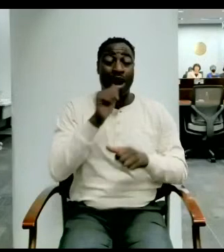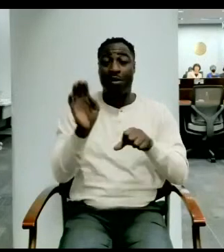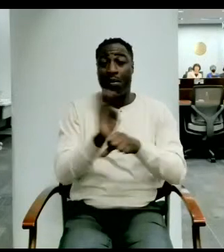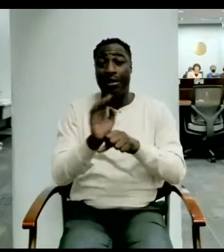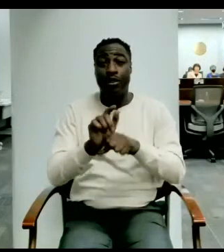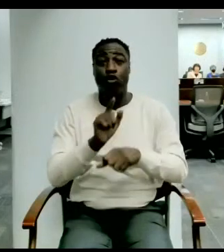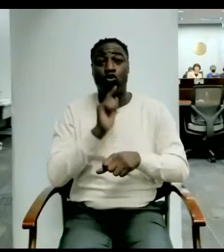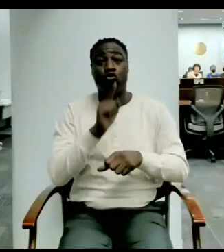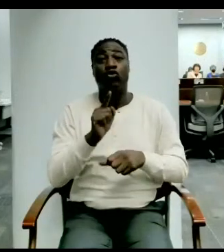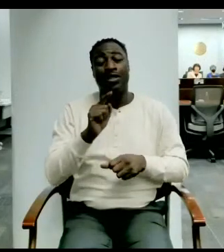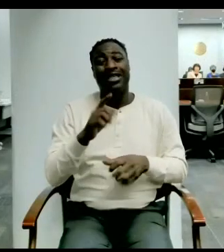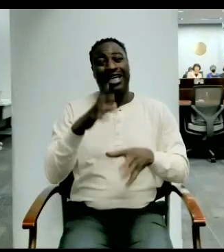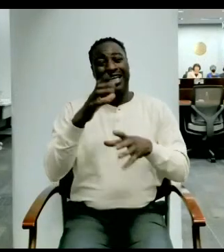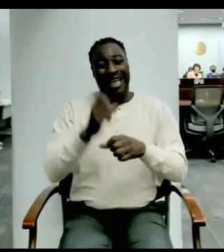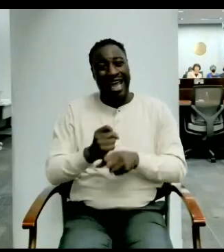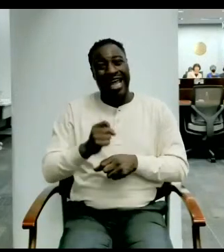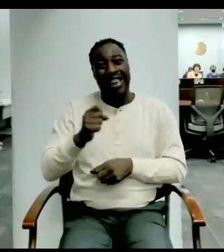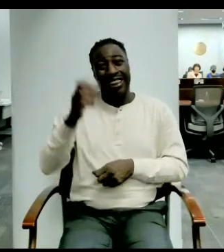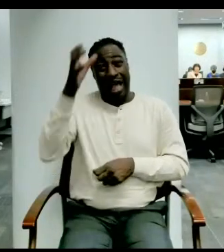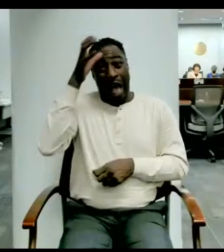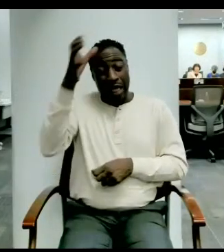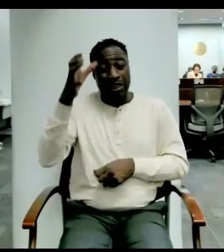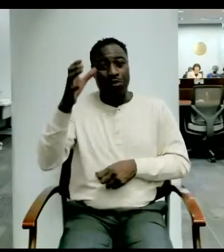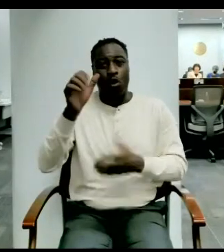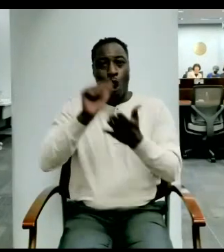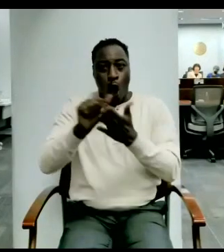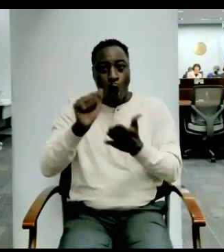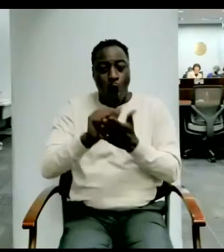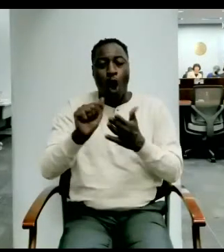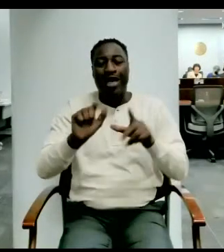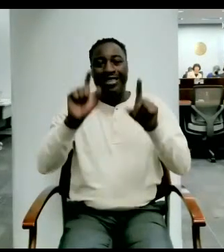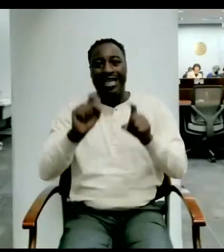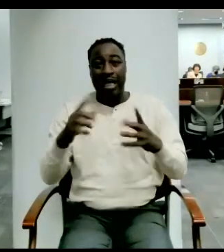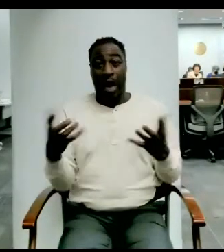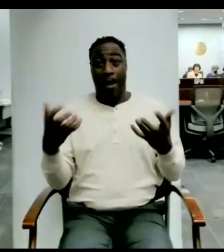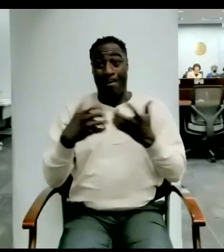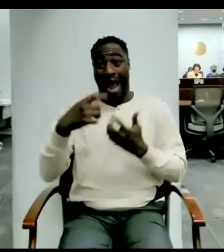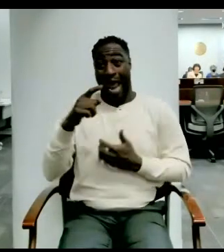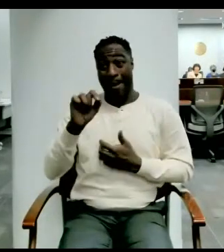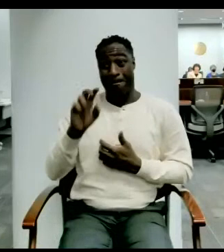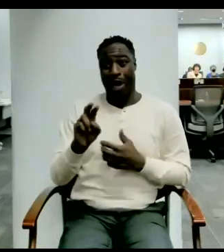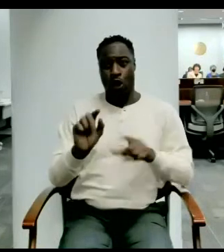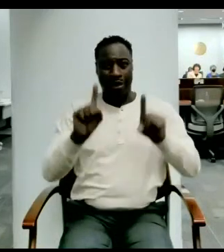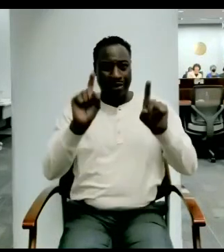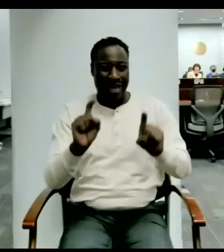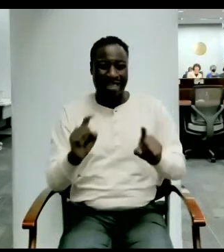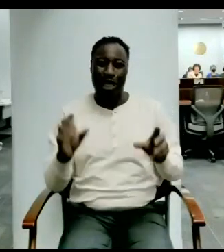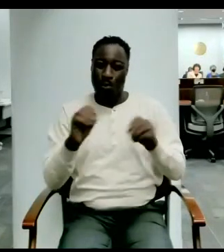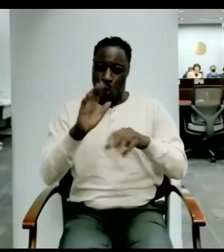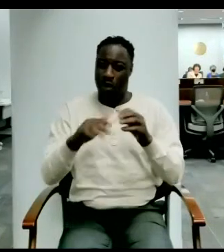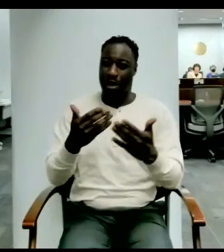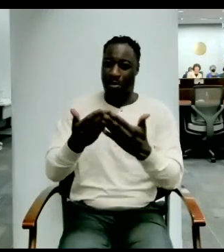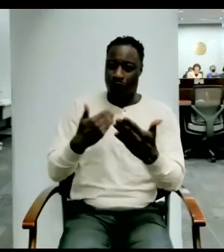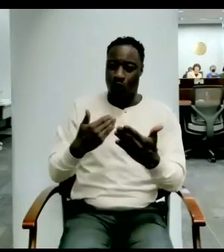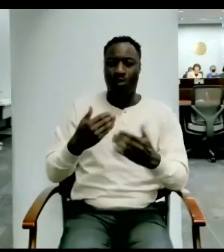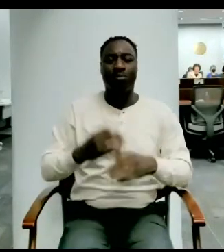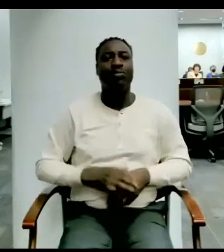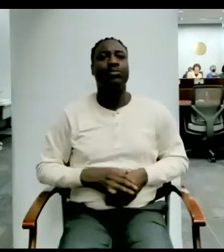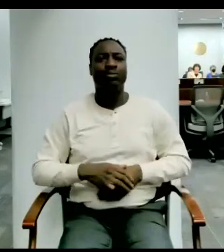pick up the concept of audit testing, matched pair testing more than has been done lately. It has been done with tremendous success in the